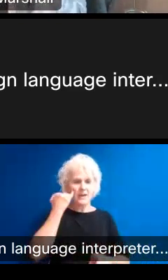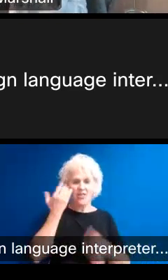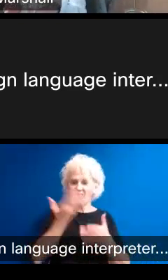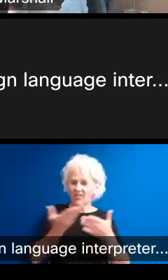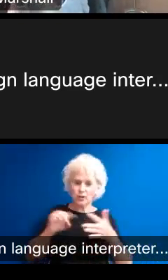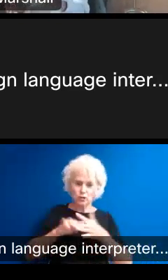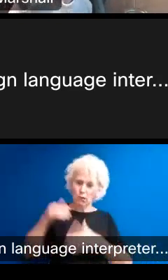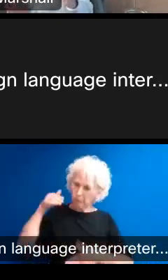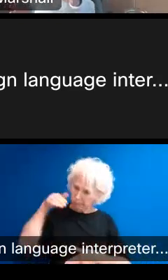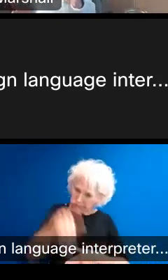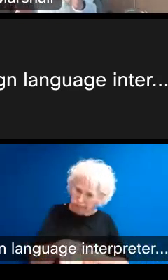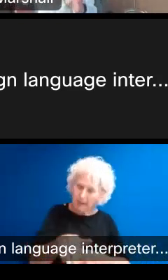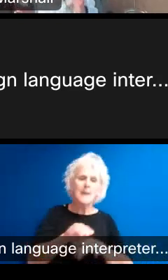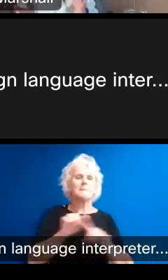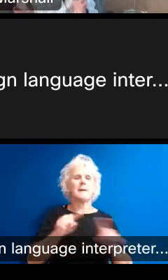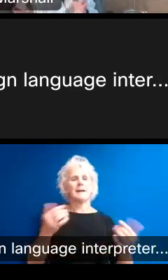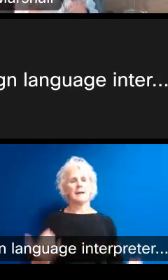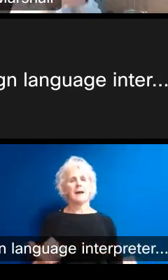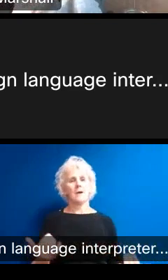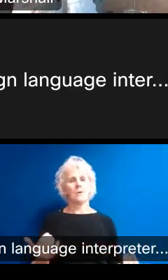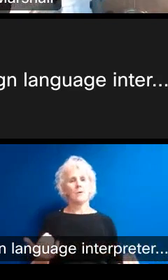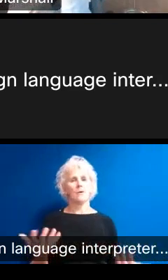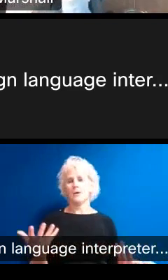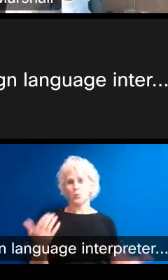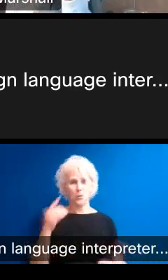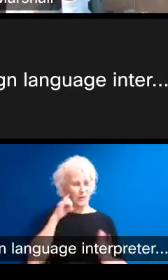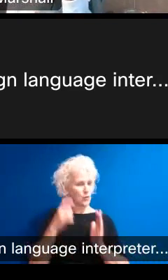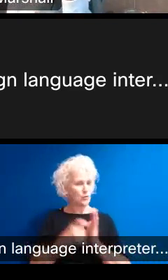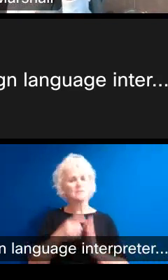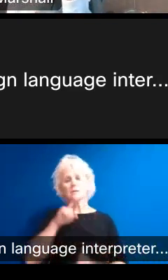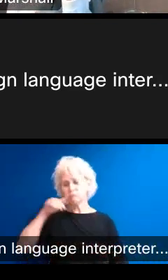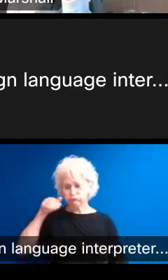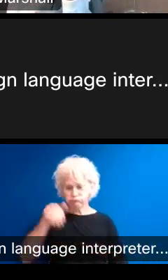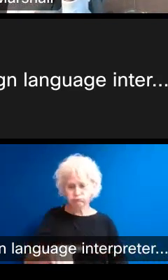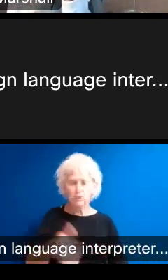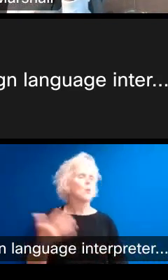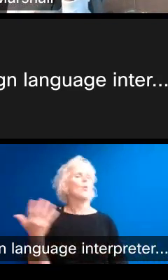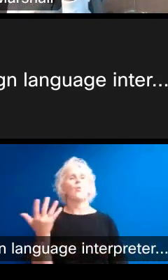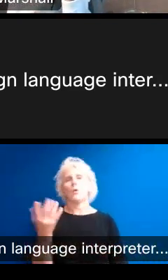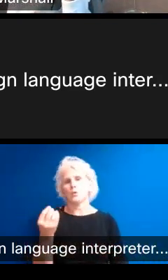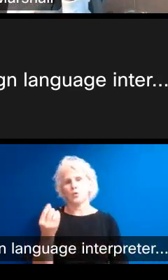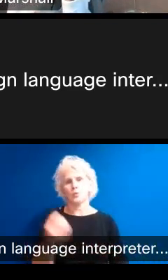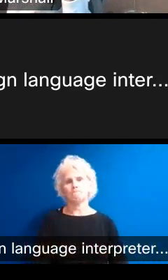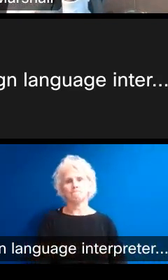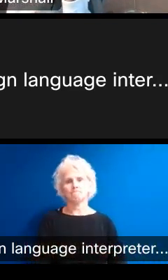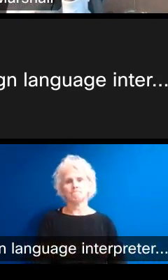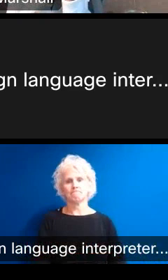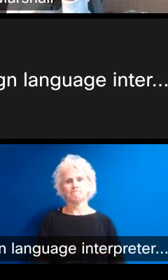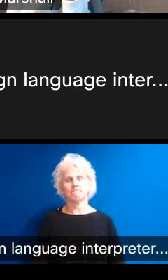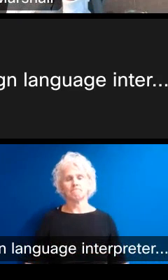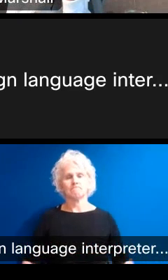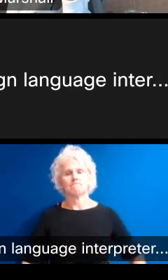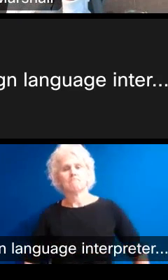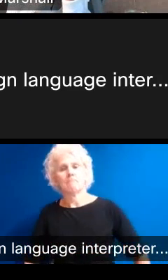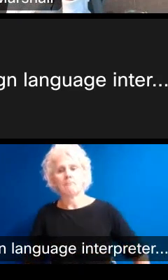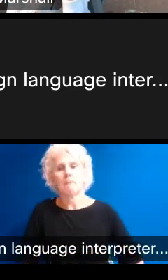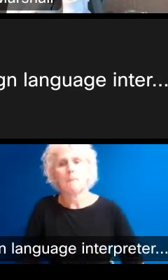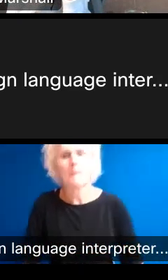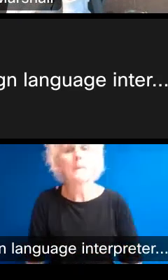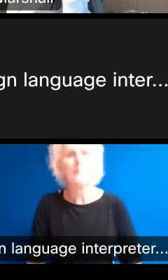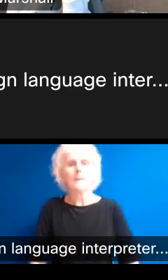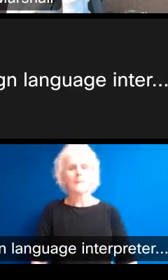but then now things definitely are not going well. The assigned case manager must be contacted if